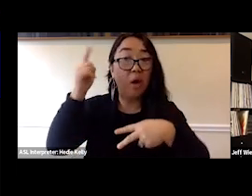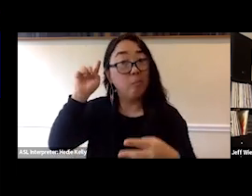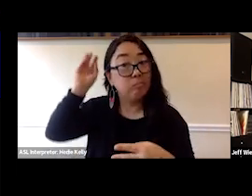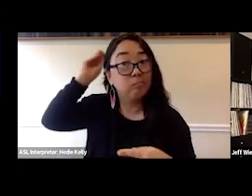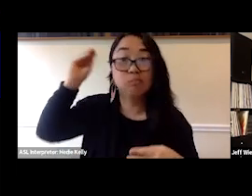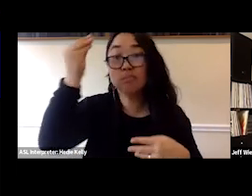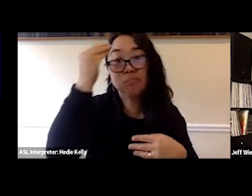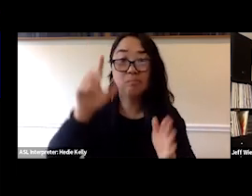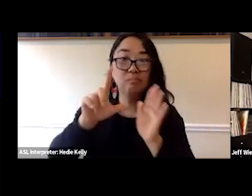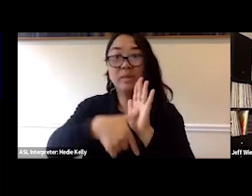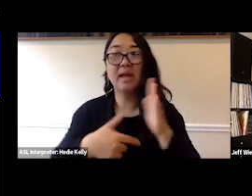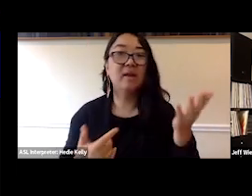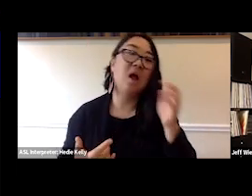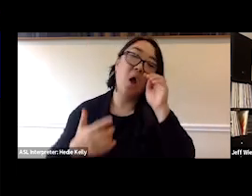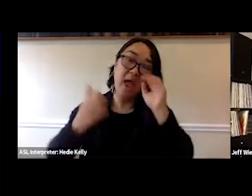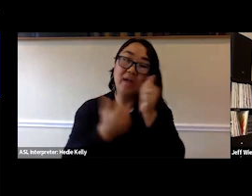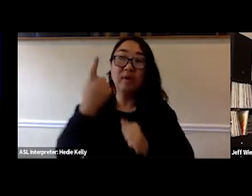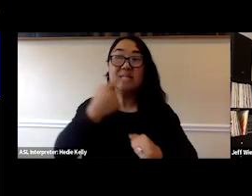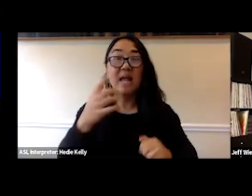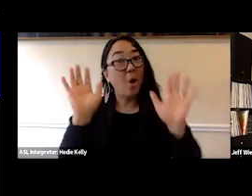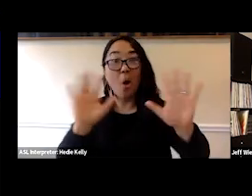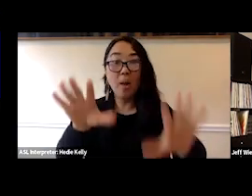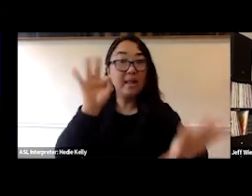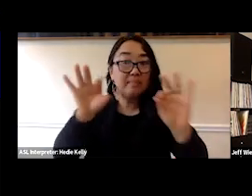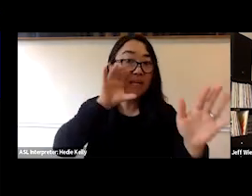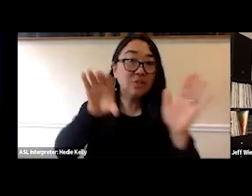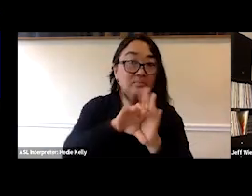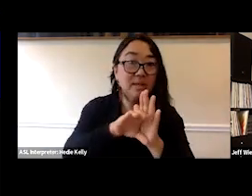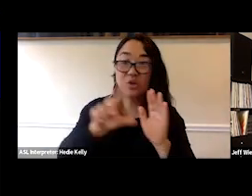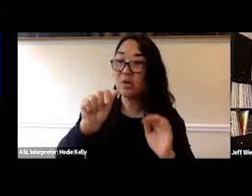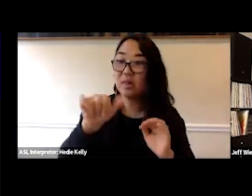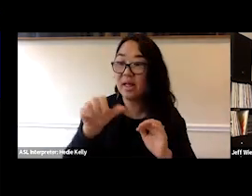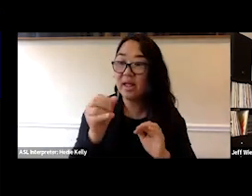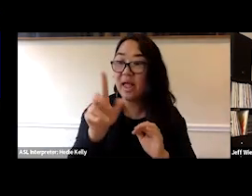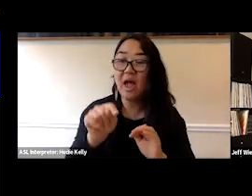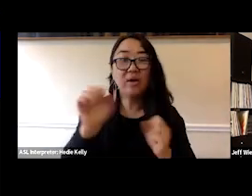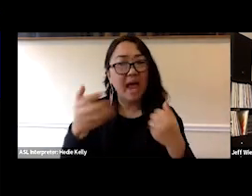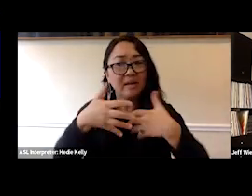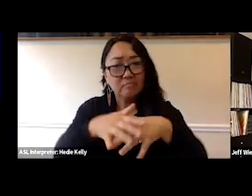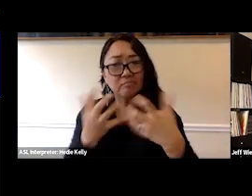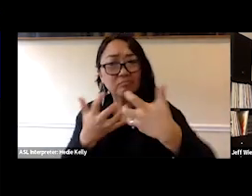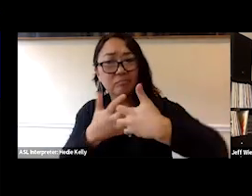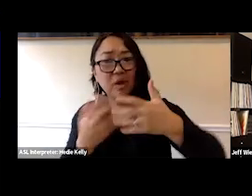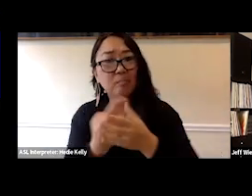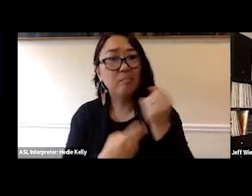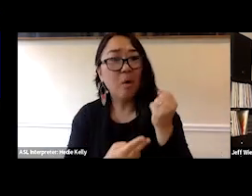of, well, let's choose a picture or a layout that accommodates both. It shows a photo in the way that we want